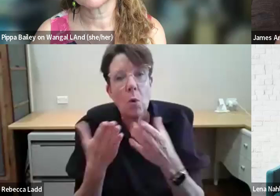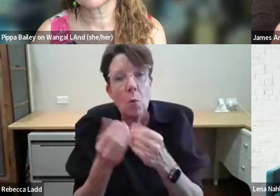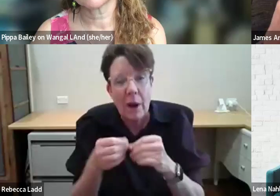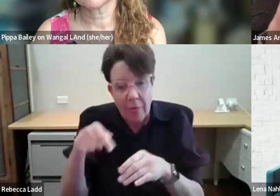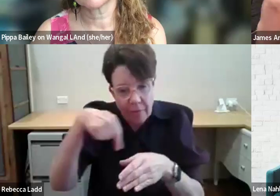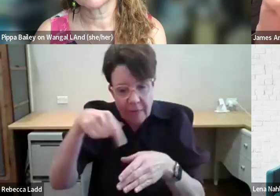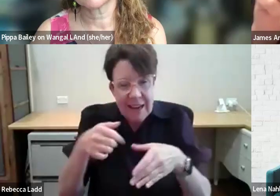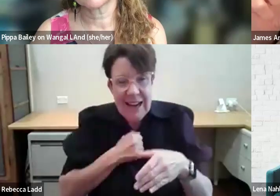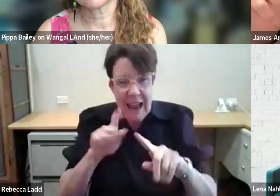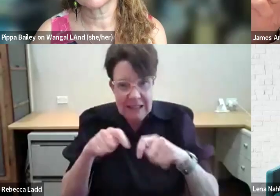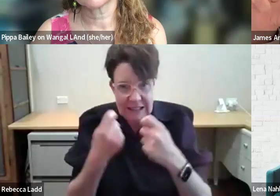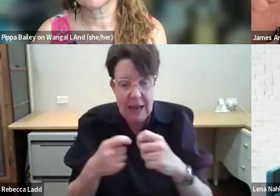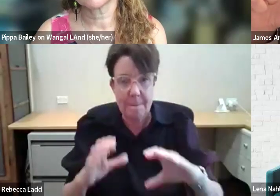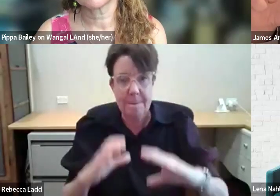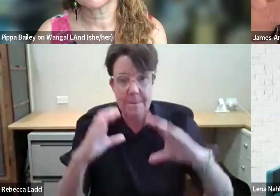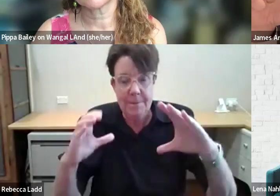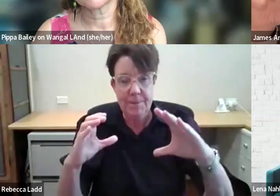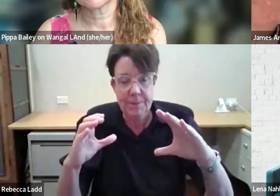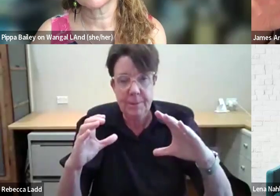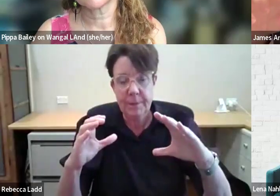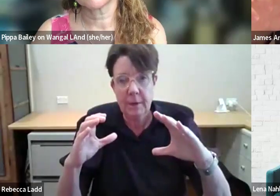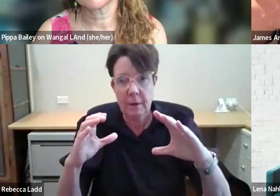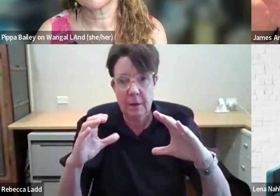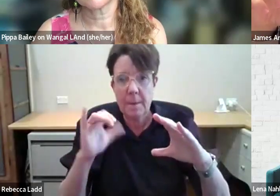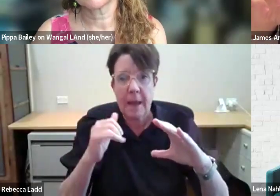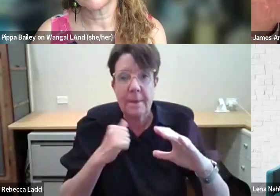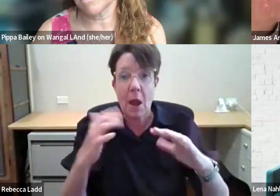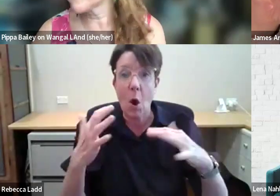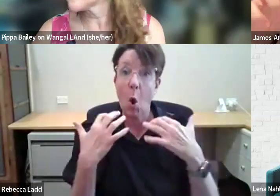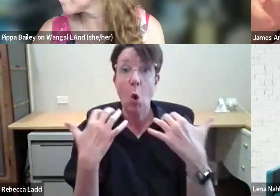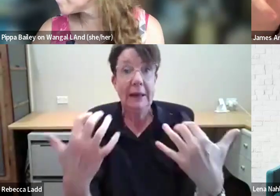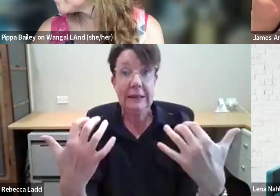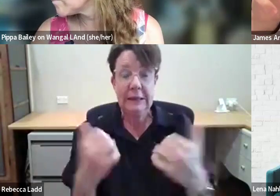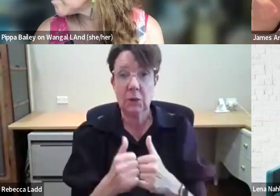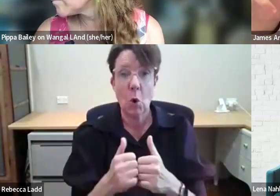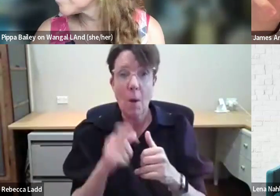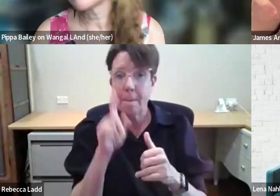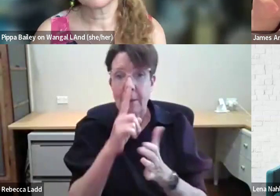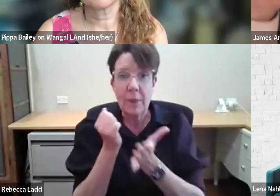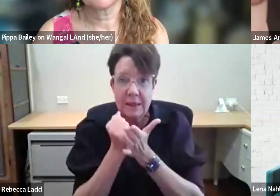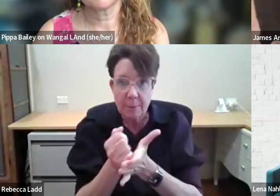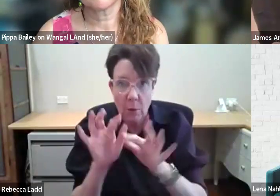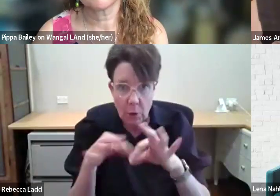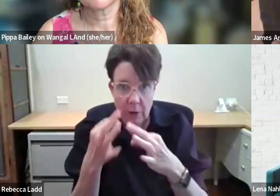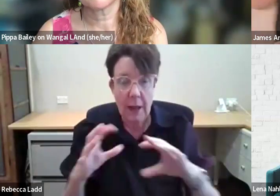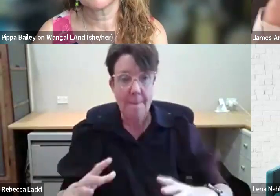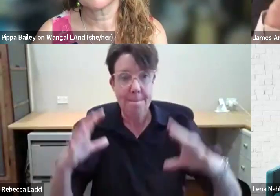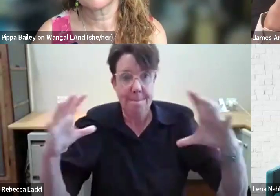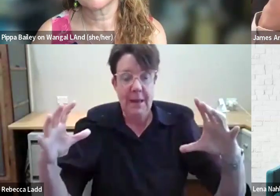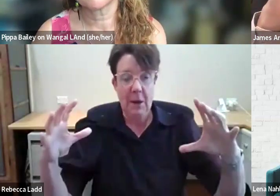, and the funders, and the bigger one could be working with organisations like Creative Australia and creative NSW